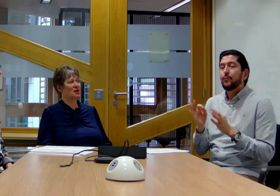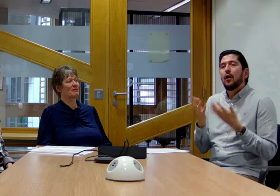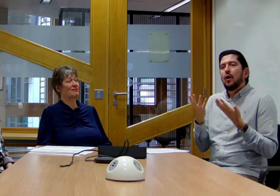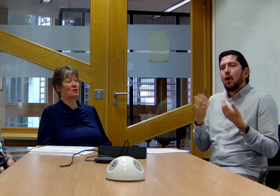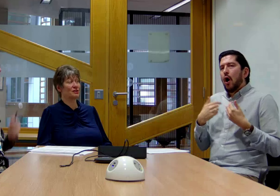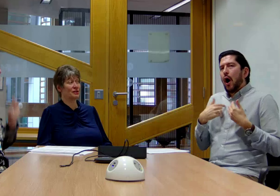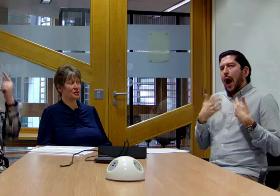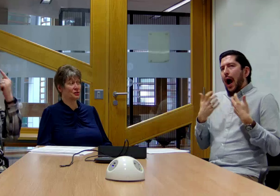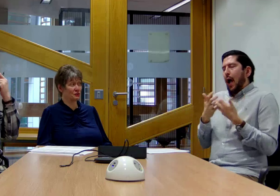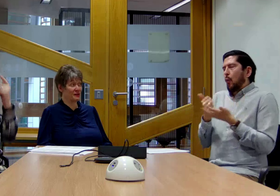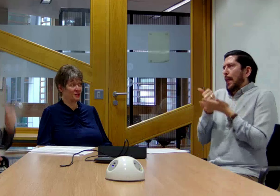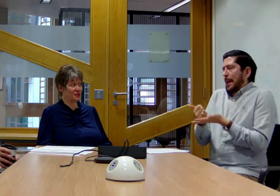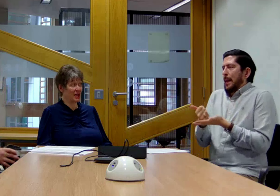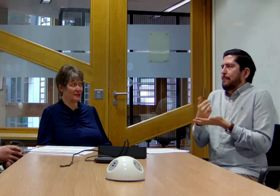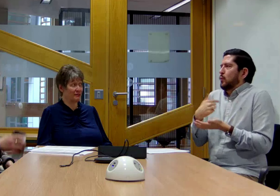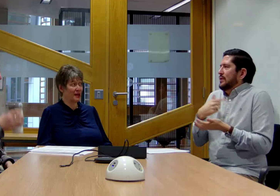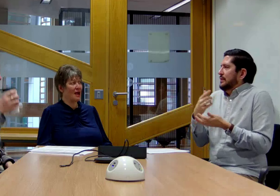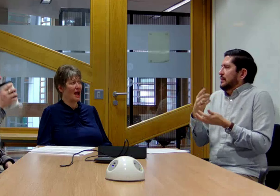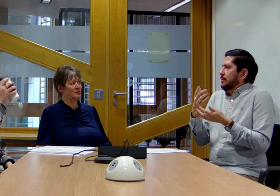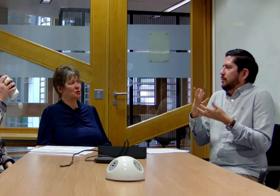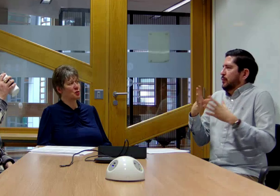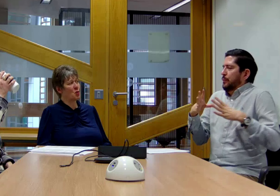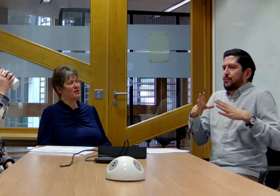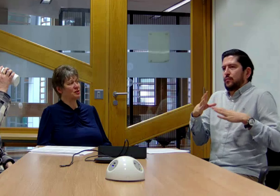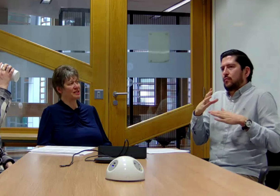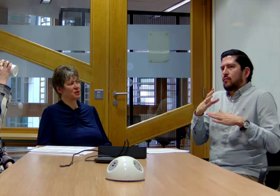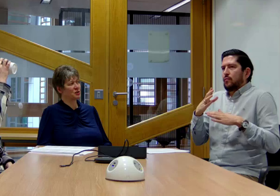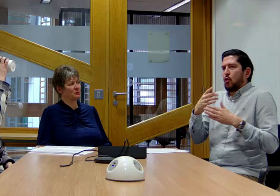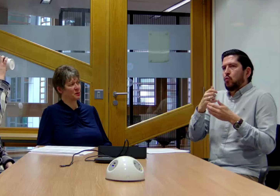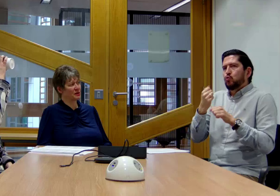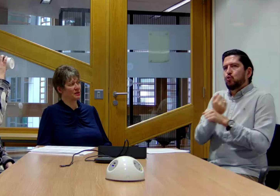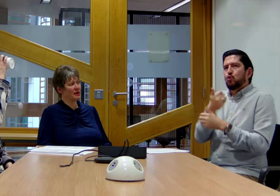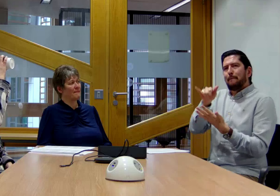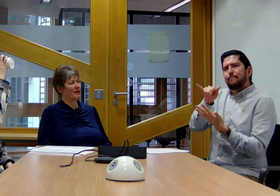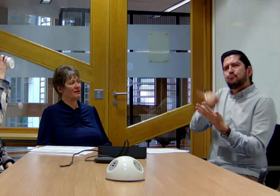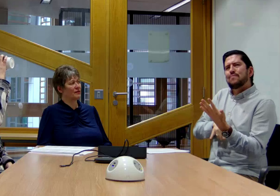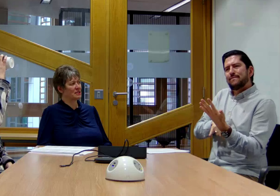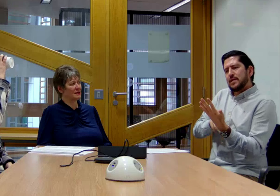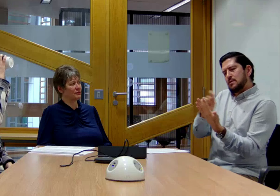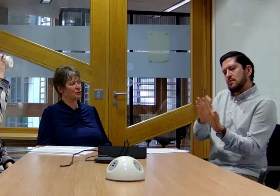I mean, obviously there's going to be of questions coming forward in a short space of time. And